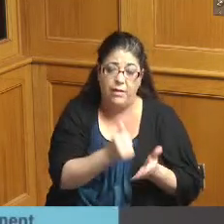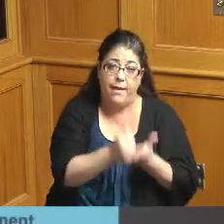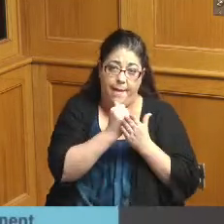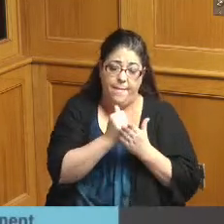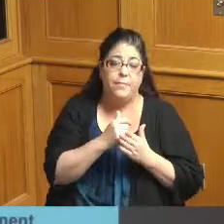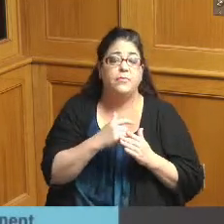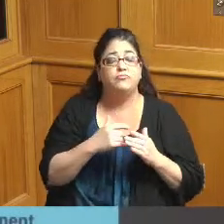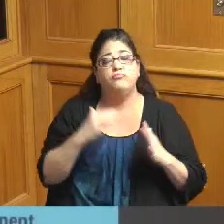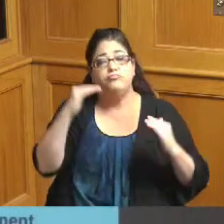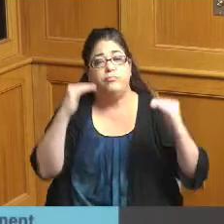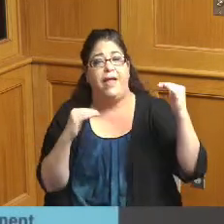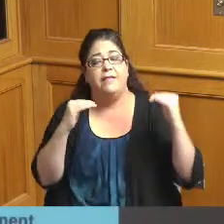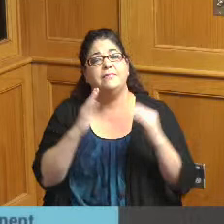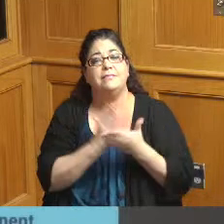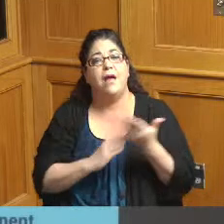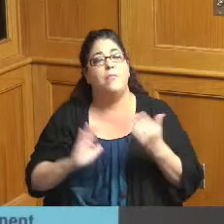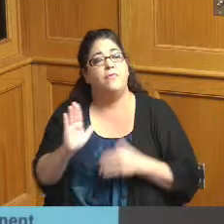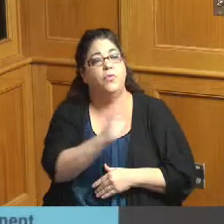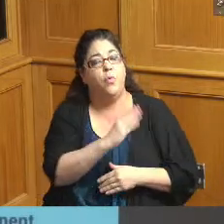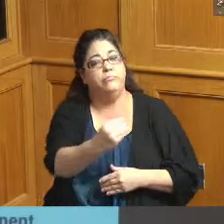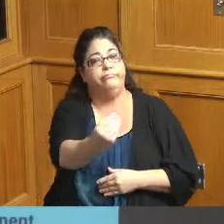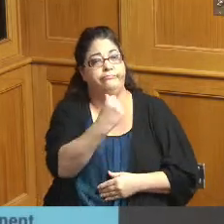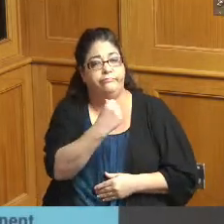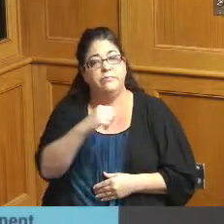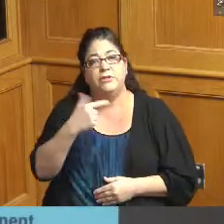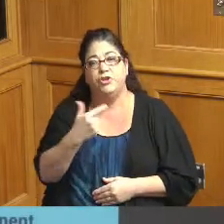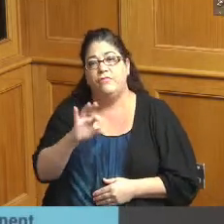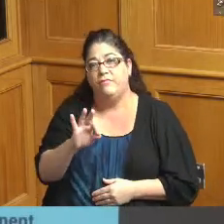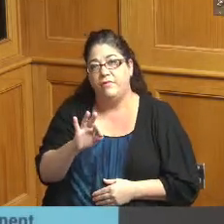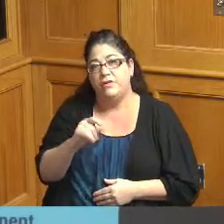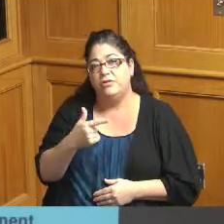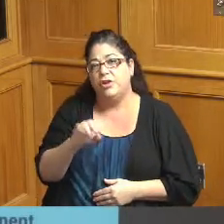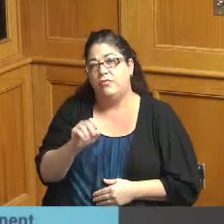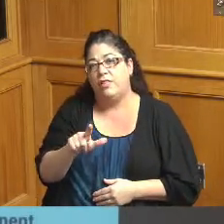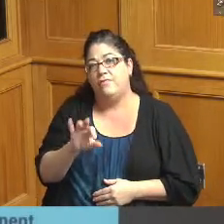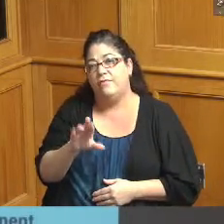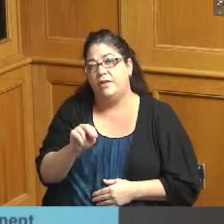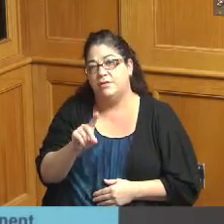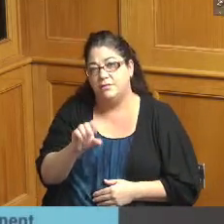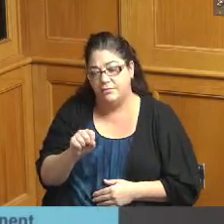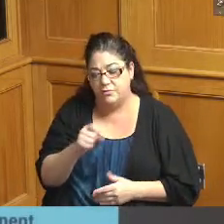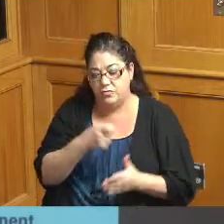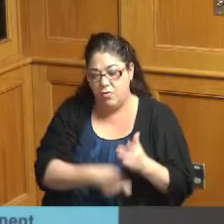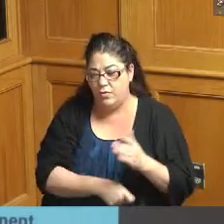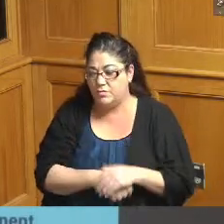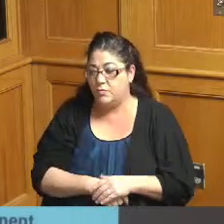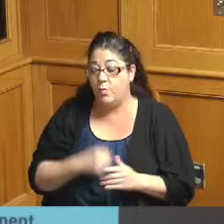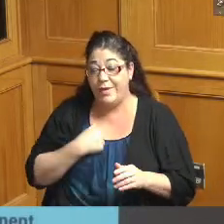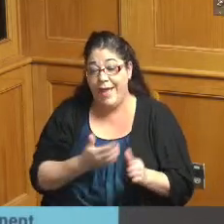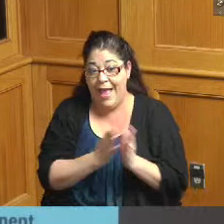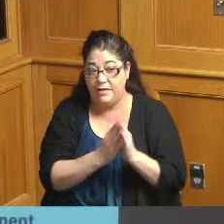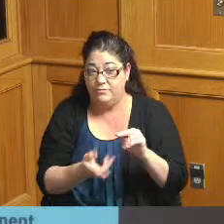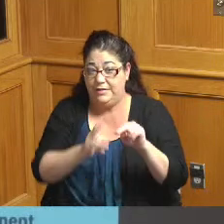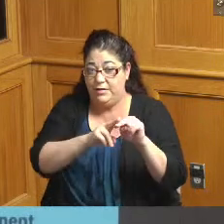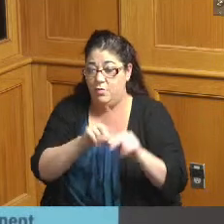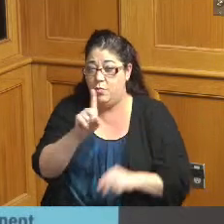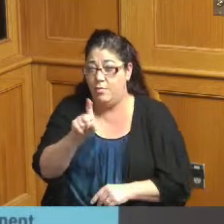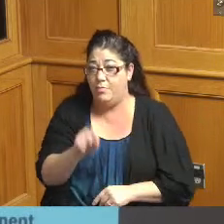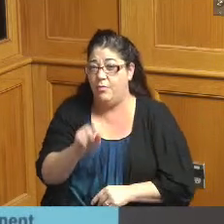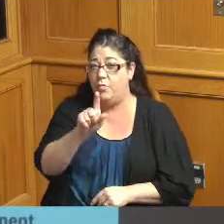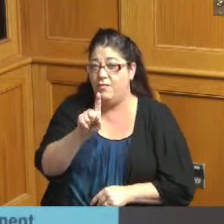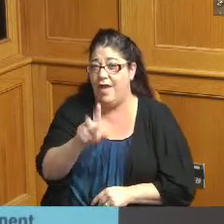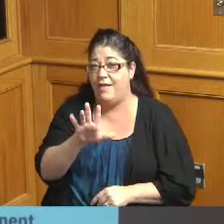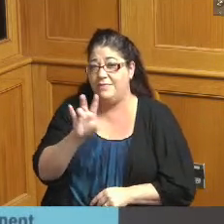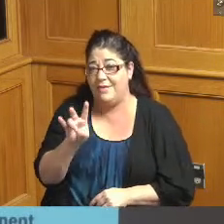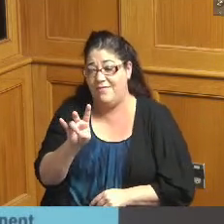some of the general fund costs we are asking for an increase in 1.157 million dollars and that